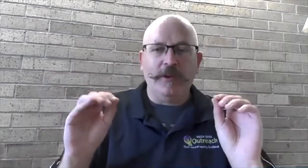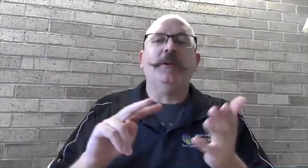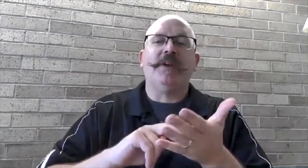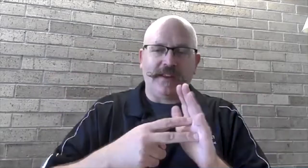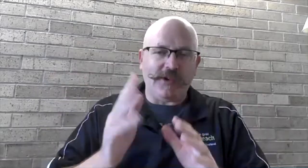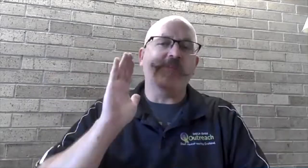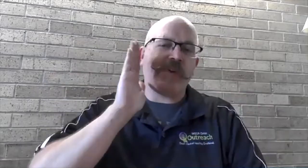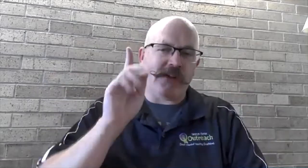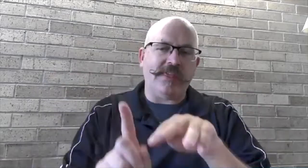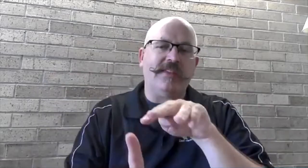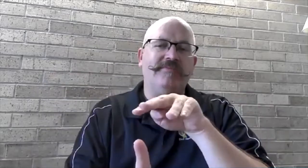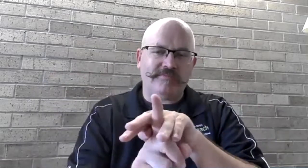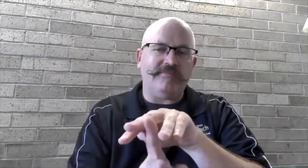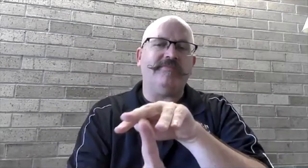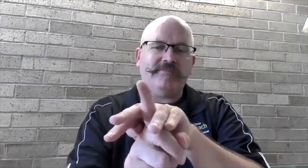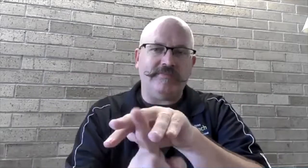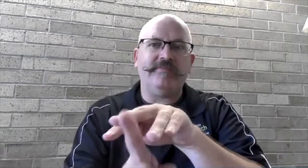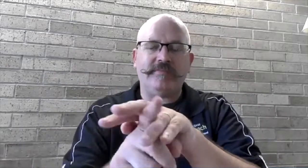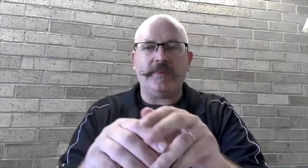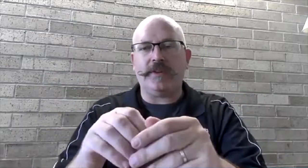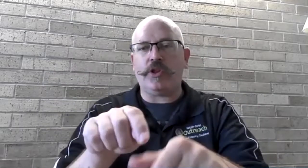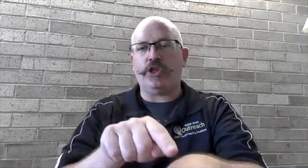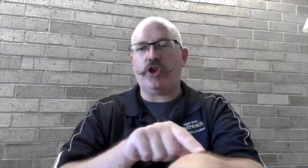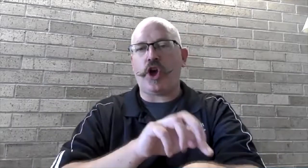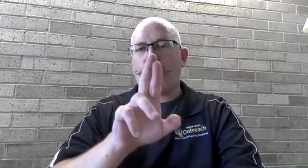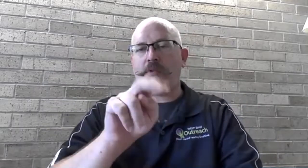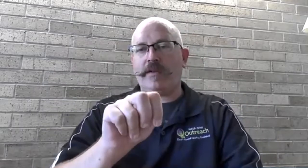the input from that community, then of course, you're going to have difficulties come up in